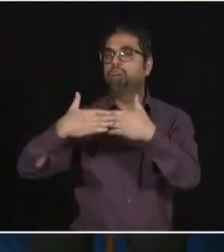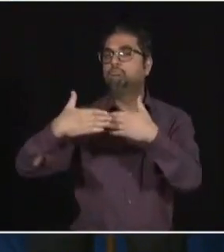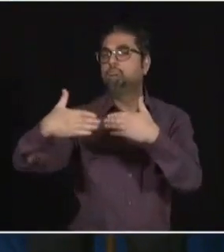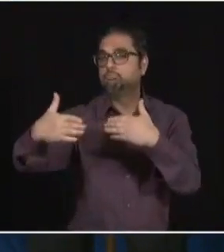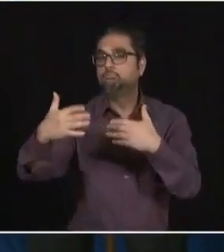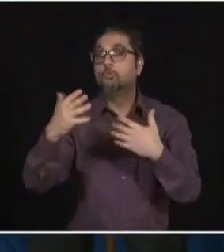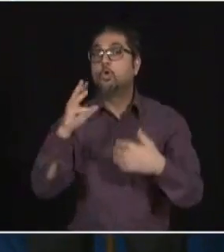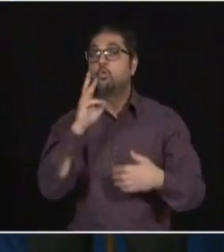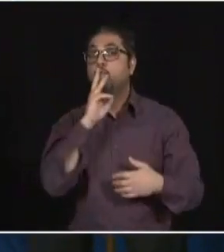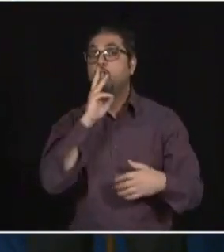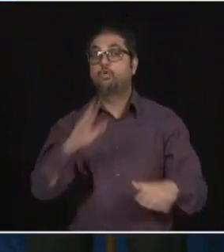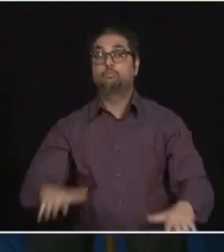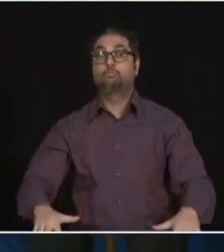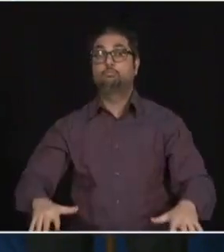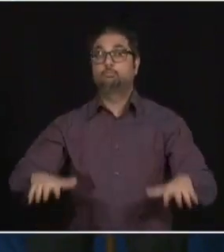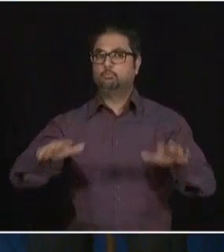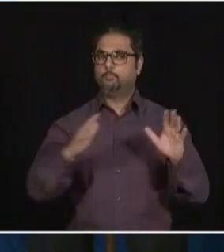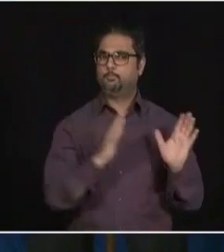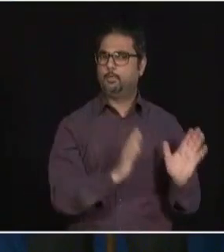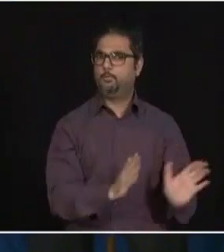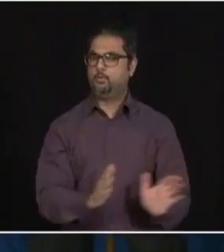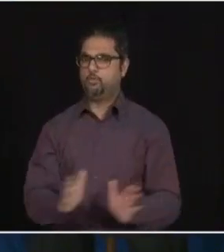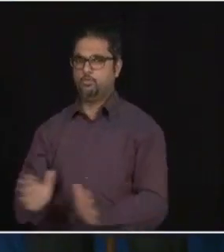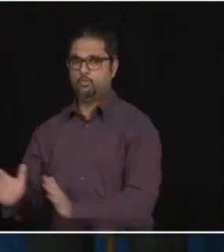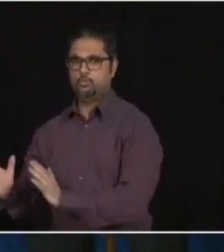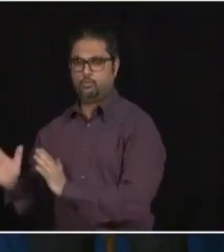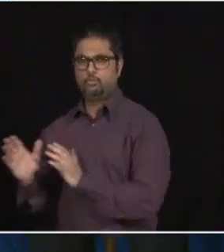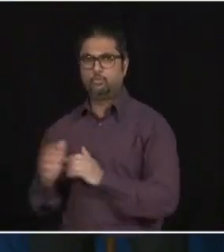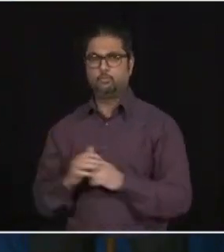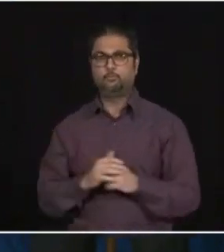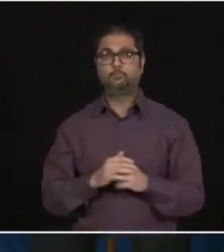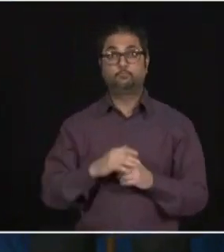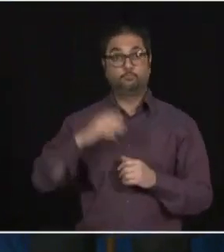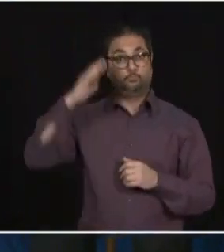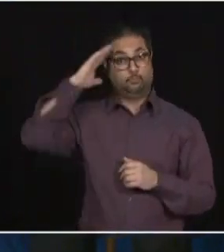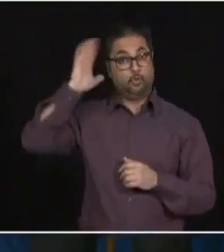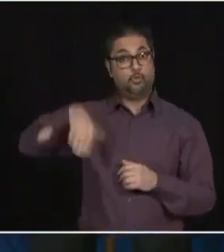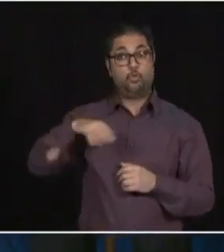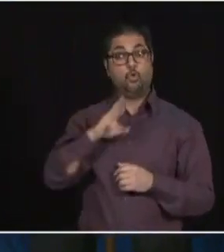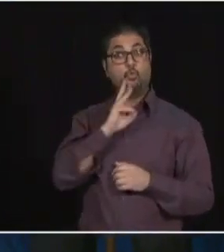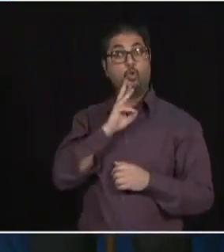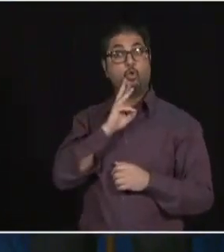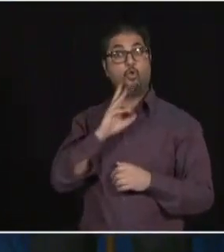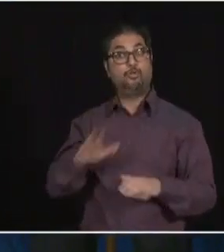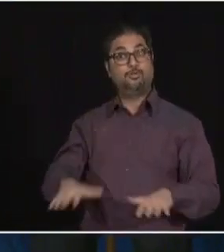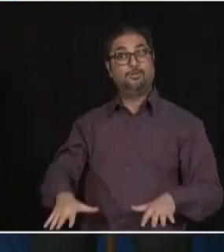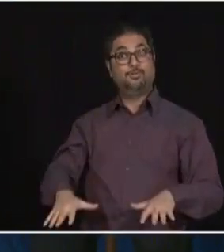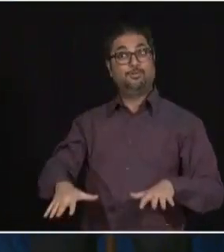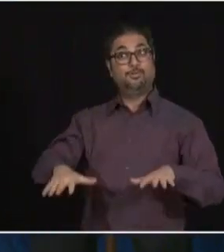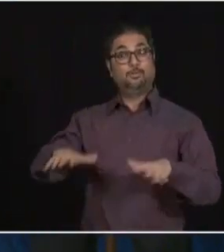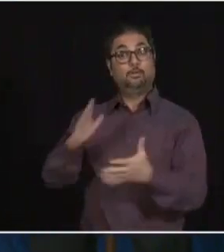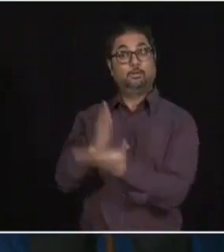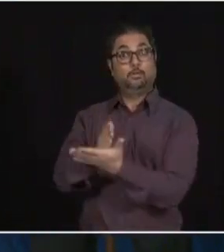there's nothing we can do to prevent flooding. We can only become better prepared for it, and that is exactly